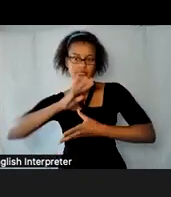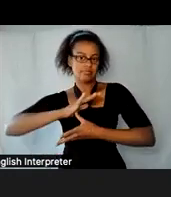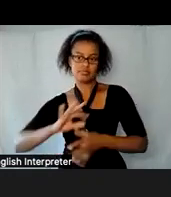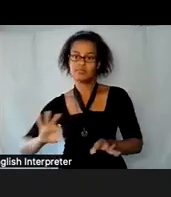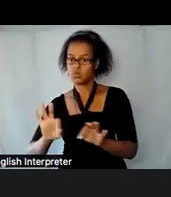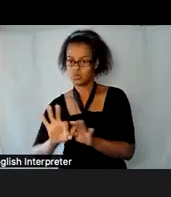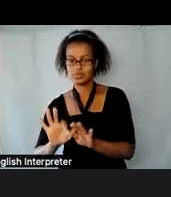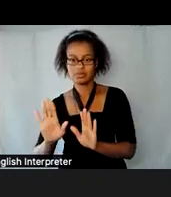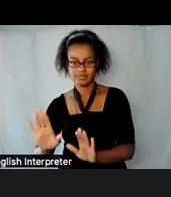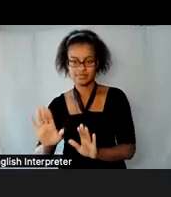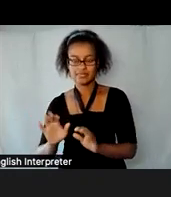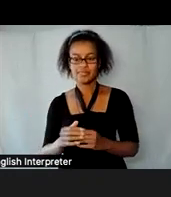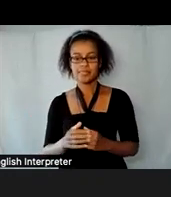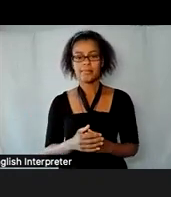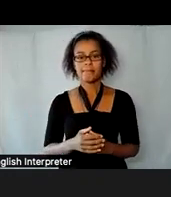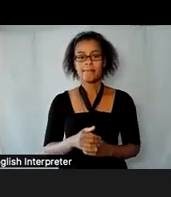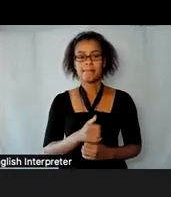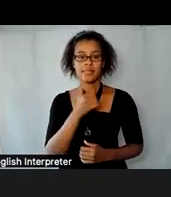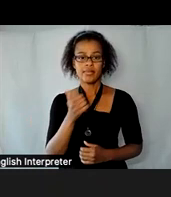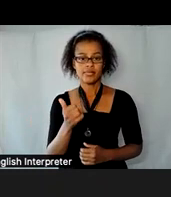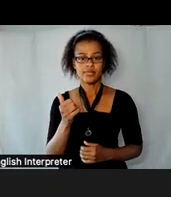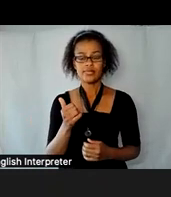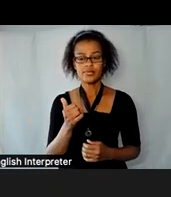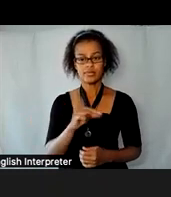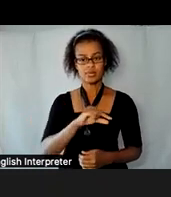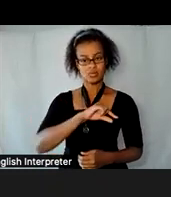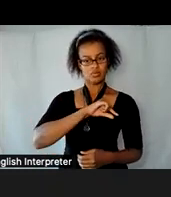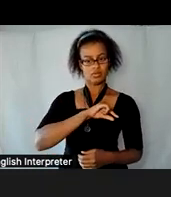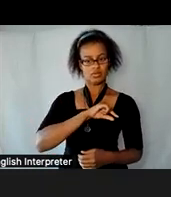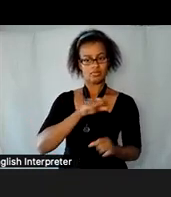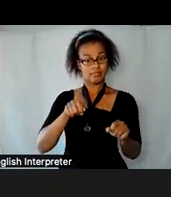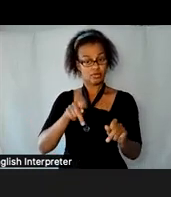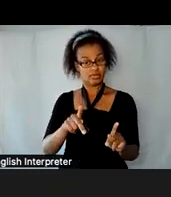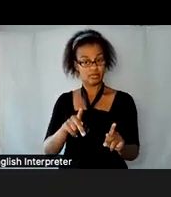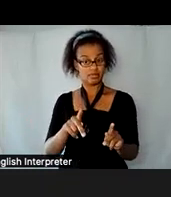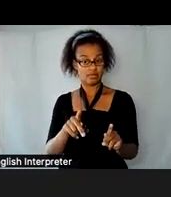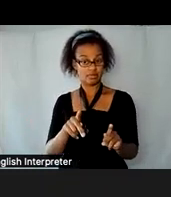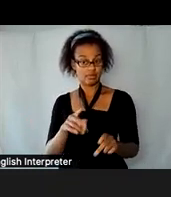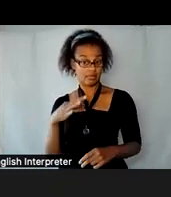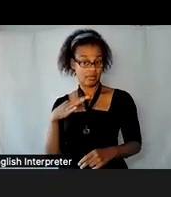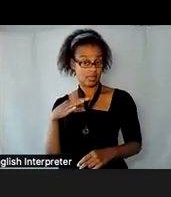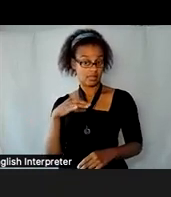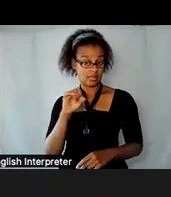Another question of eligibility, of course, is you know how many other grants you already